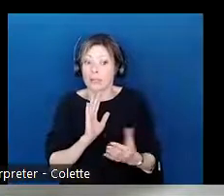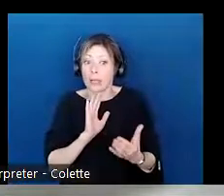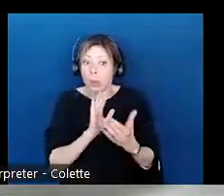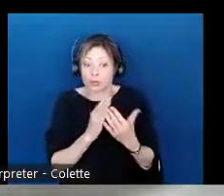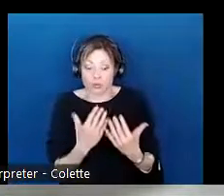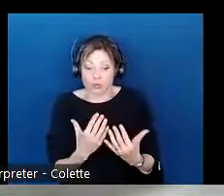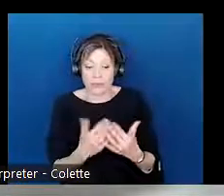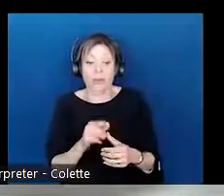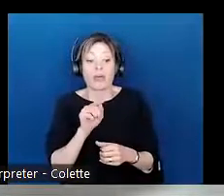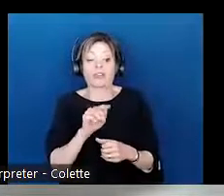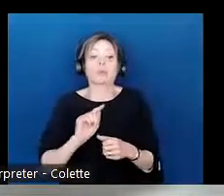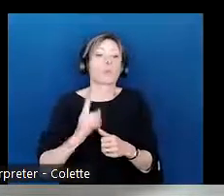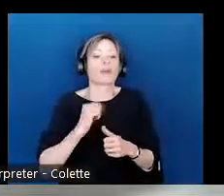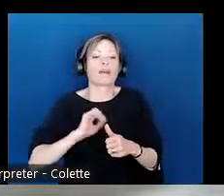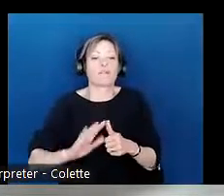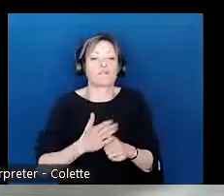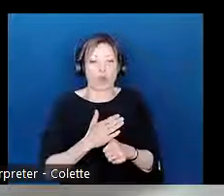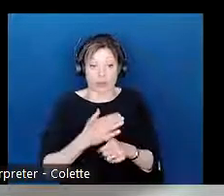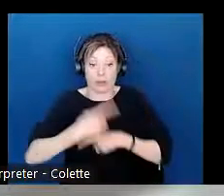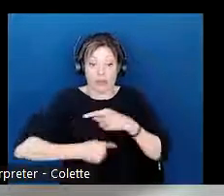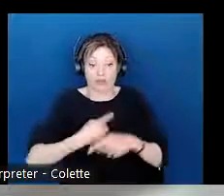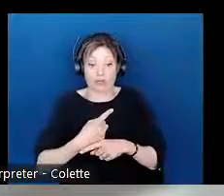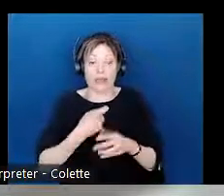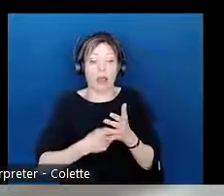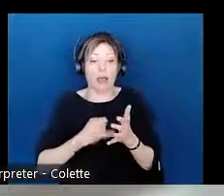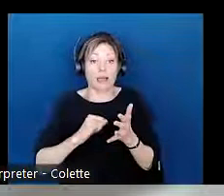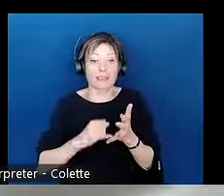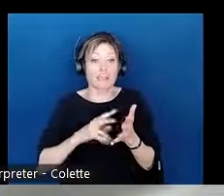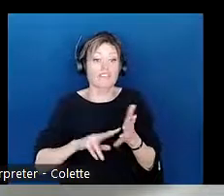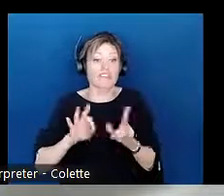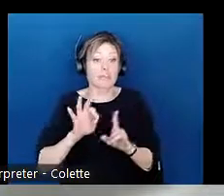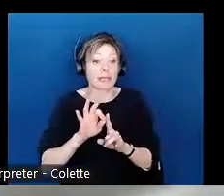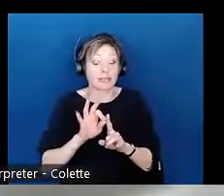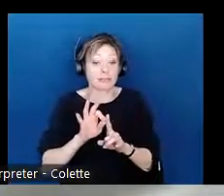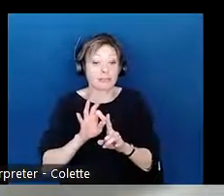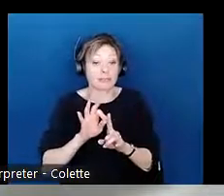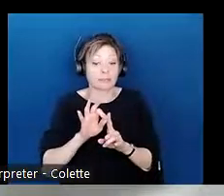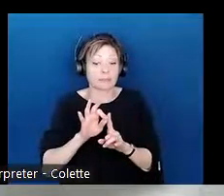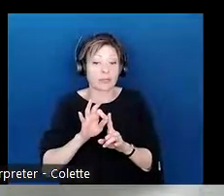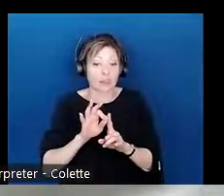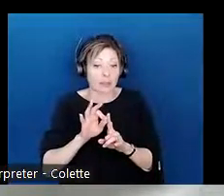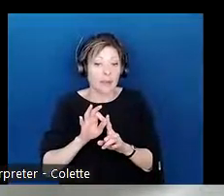um so each year RSPB um really usually love like one artwork particularly and